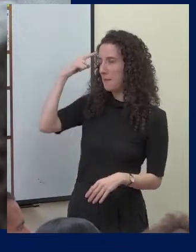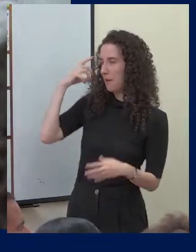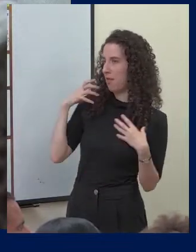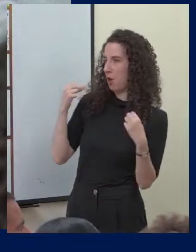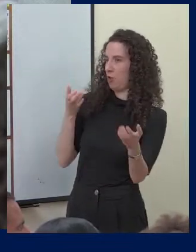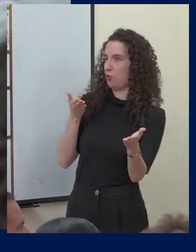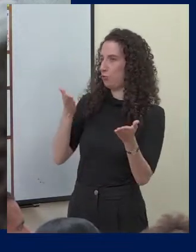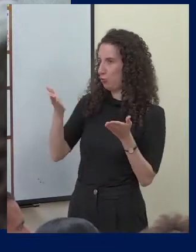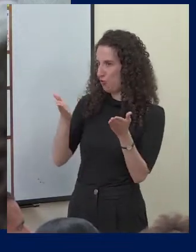our communities.